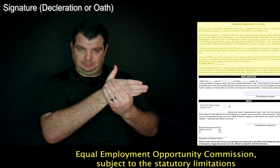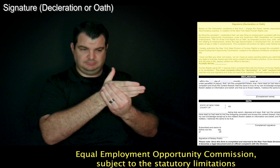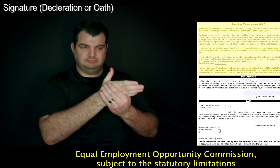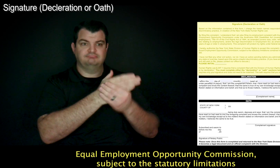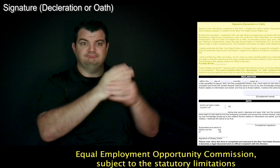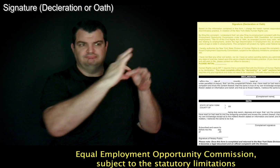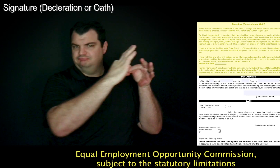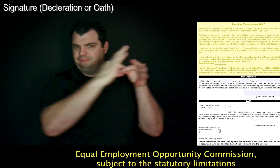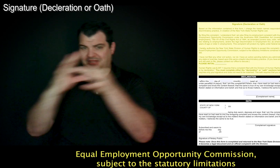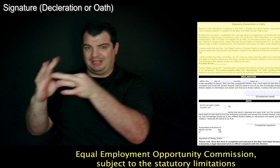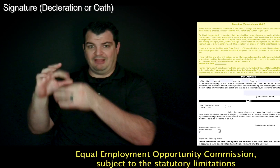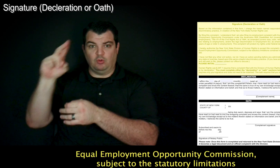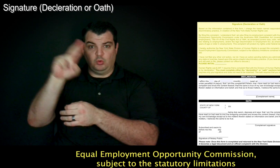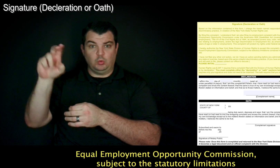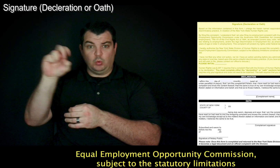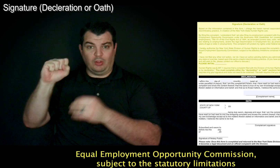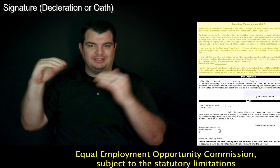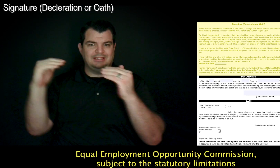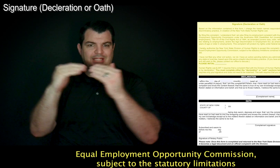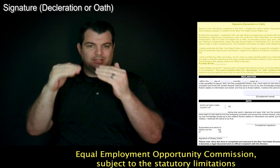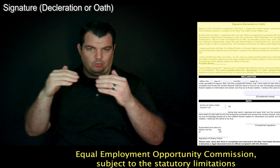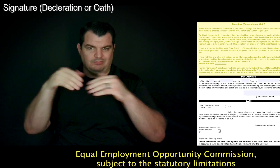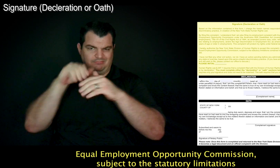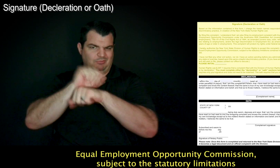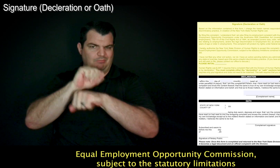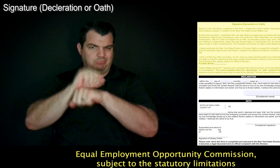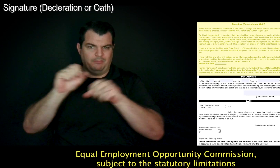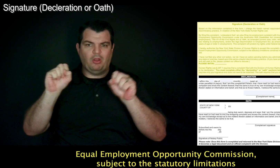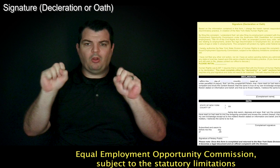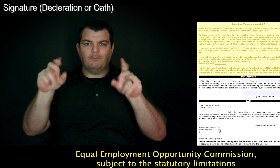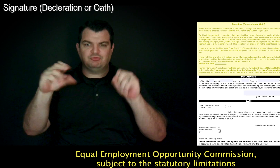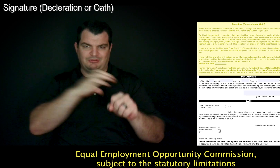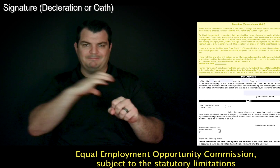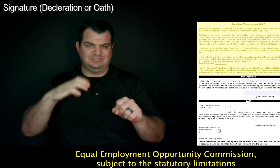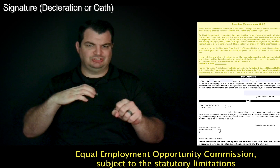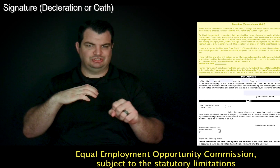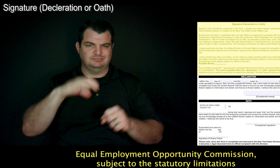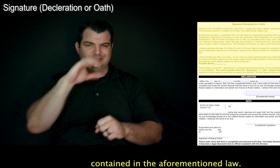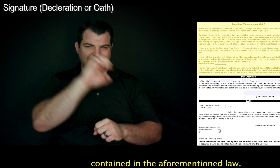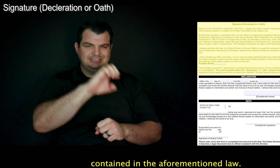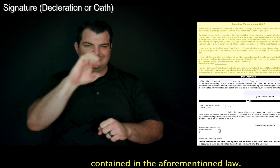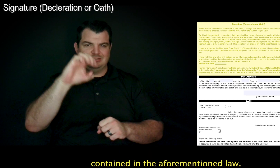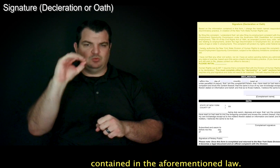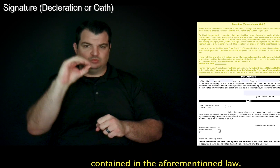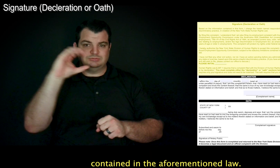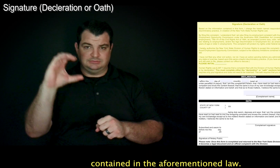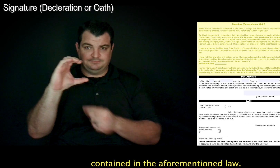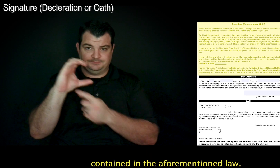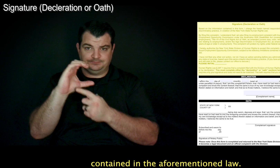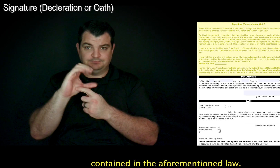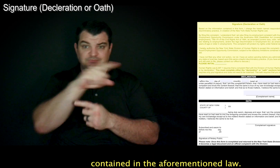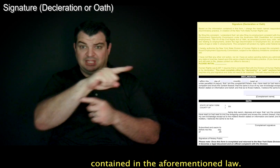Equal Employment Opportunity Commission, subject to the statutory limitations contained in the aforementioned law.